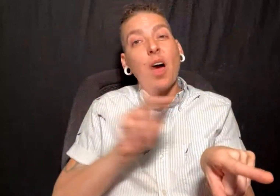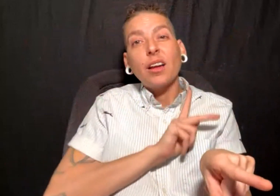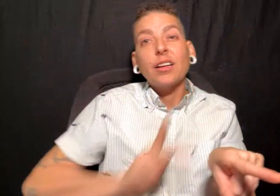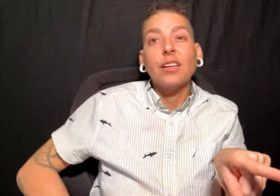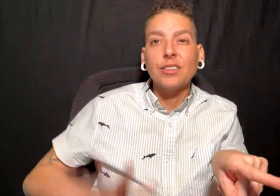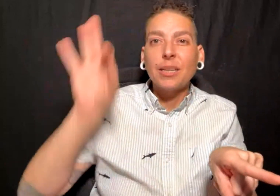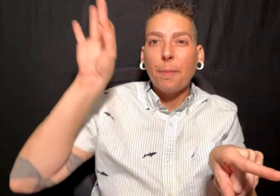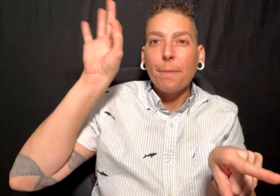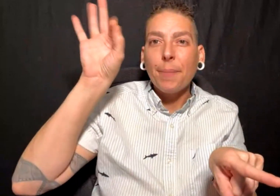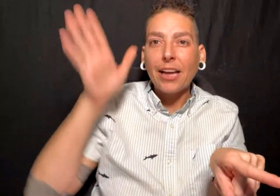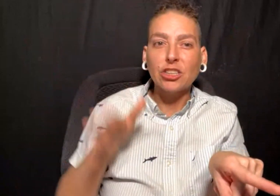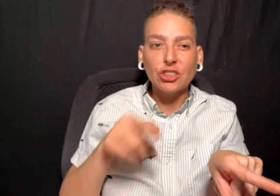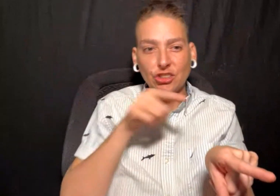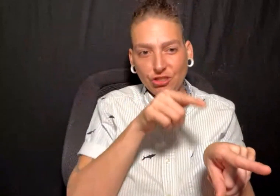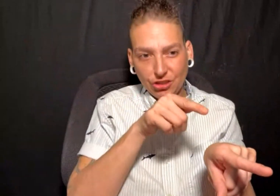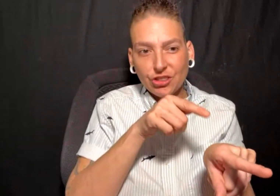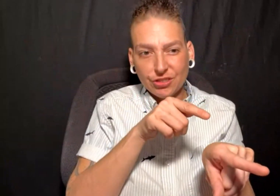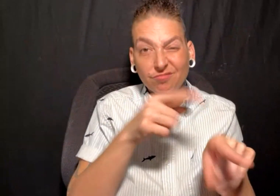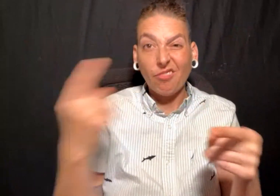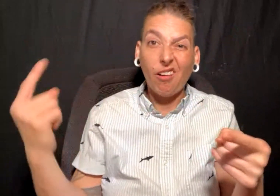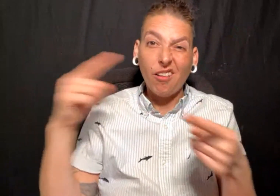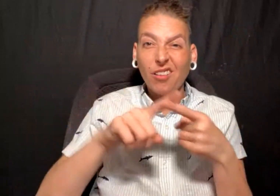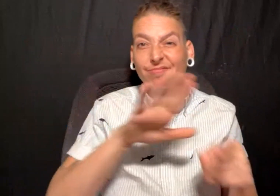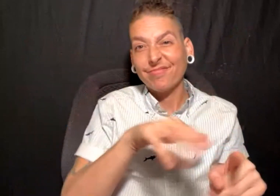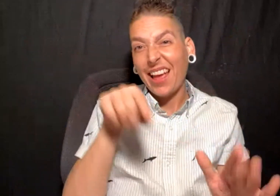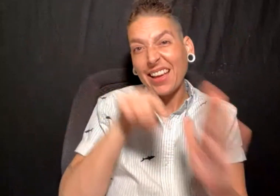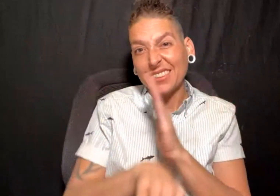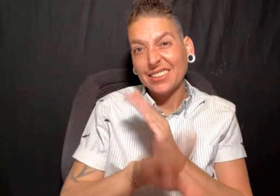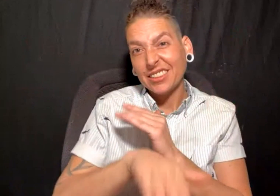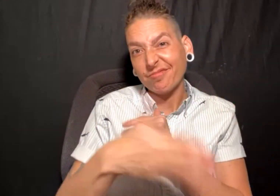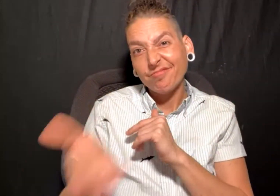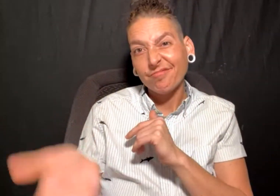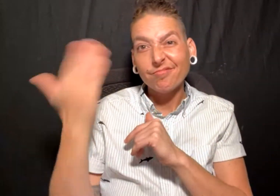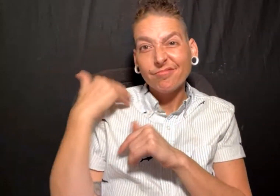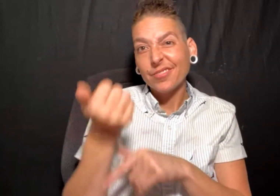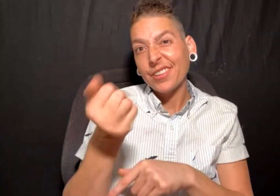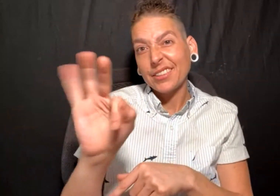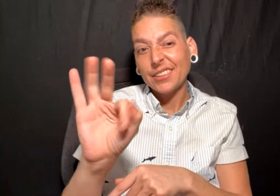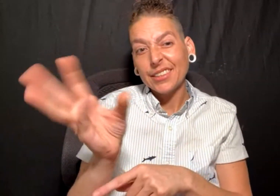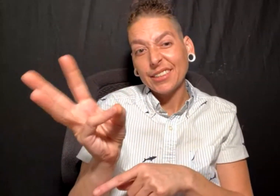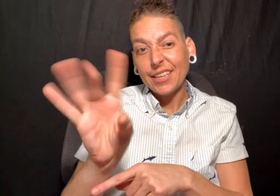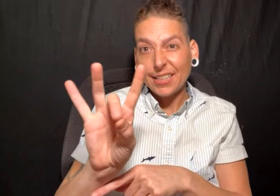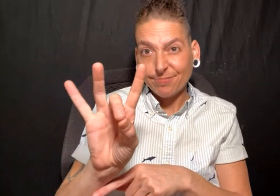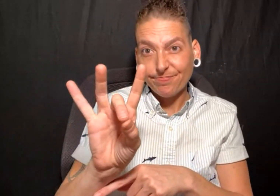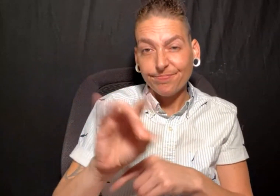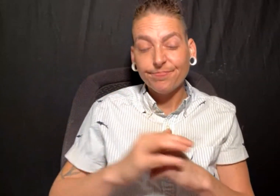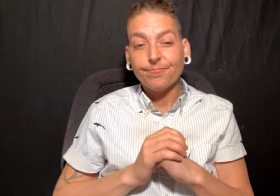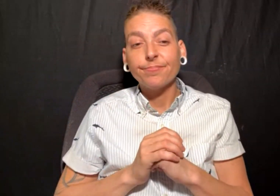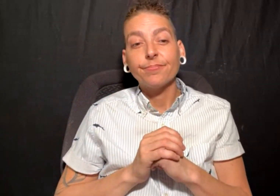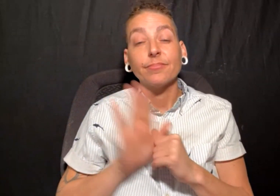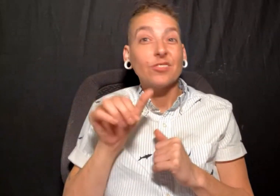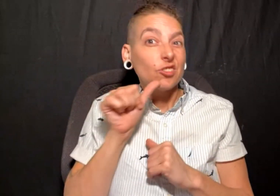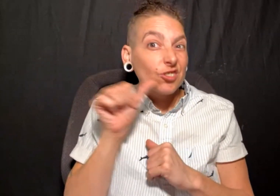King was pastor of the church until his assassination in 1968 on Sunday